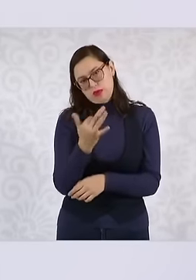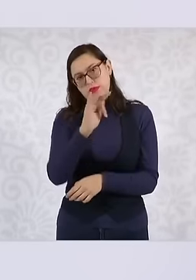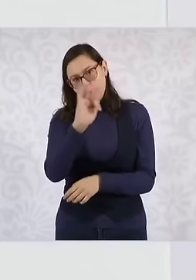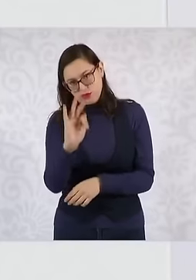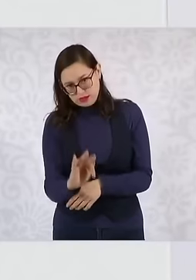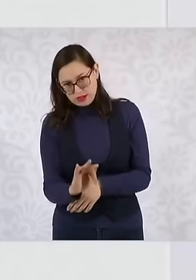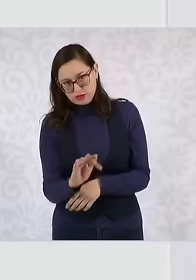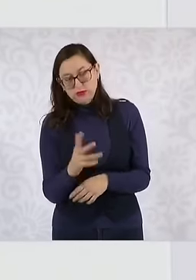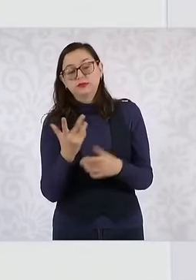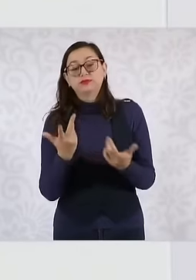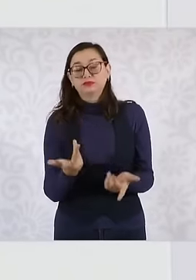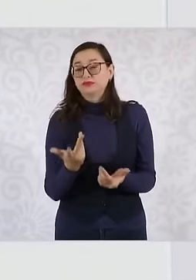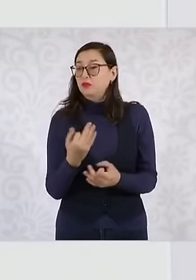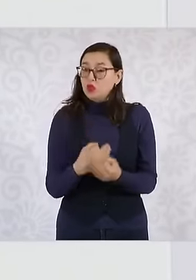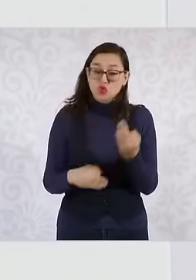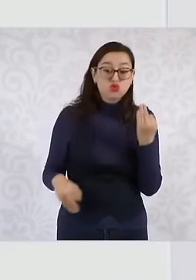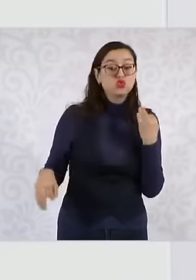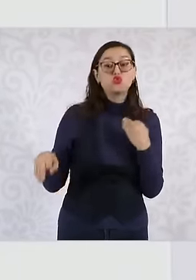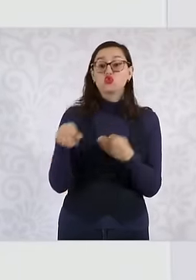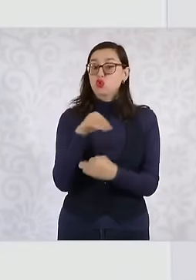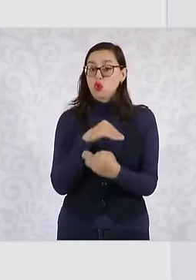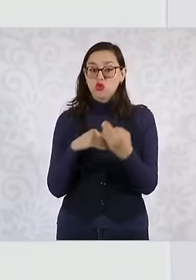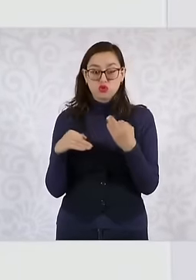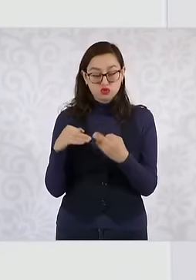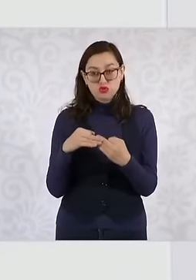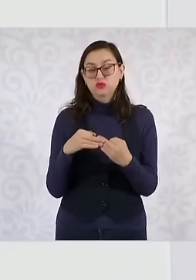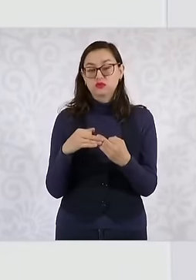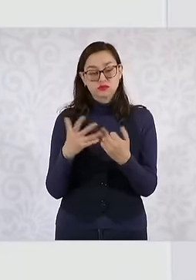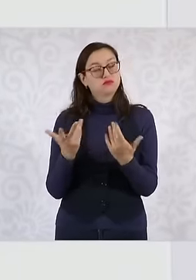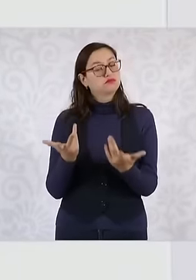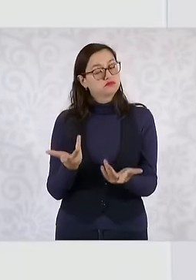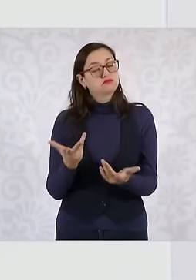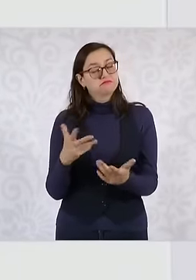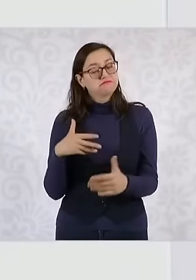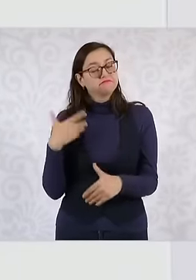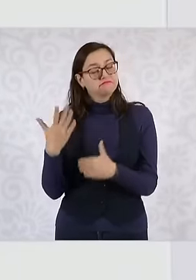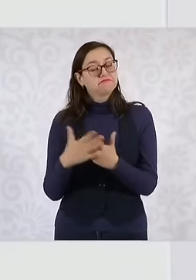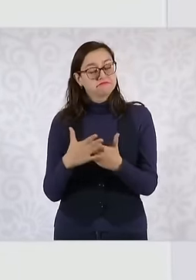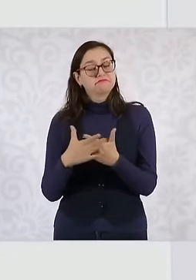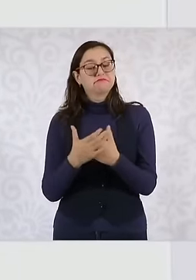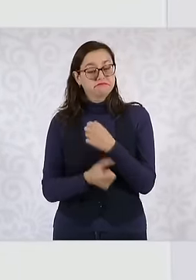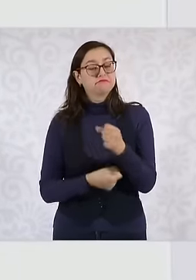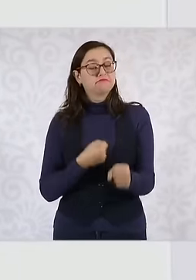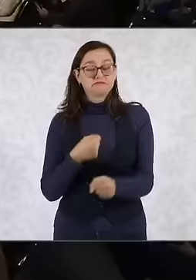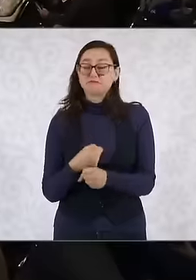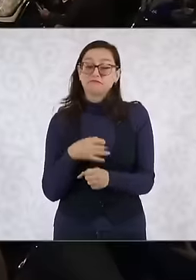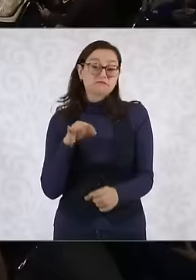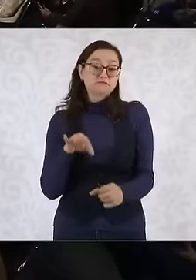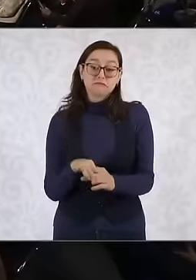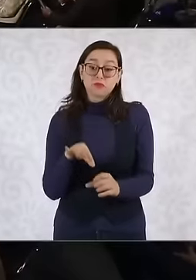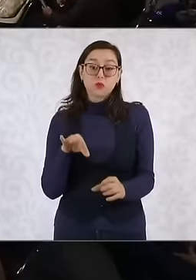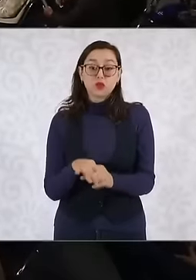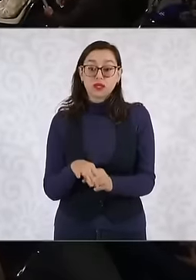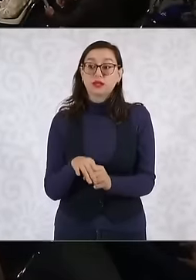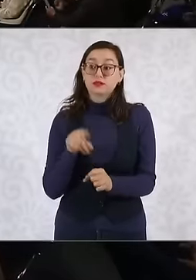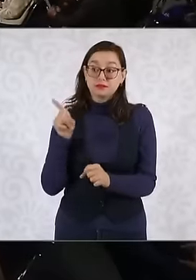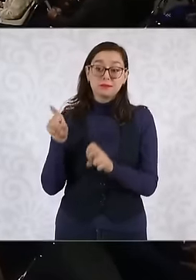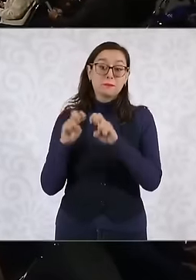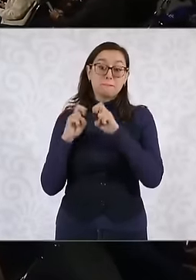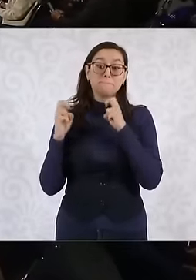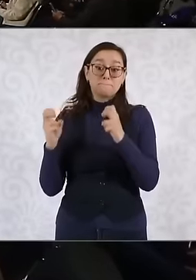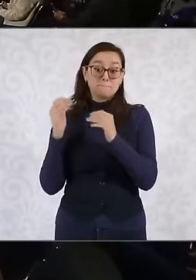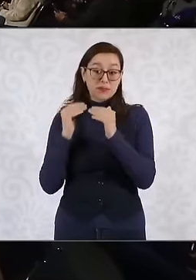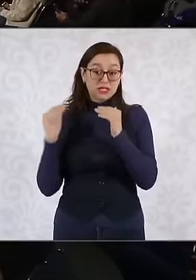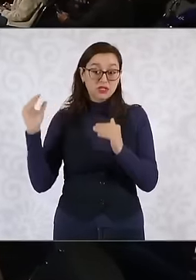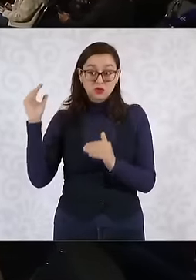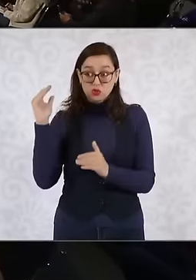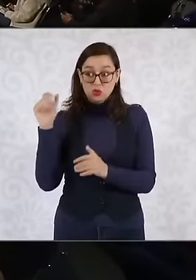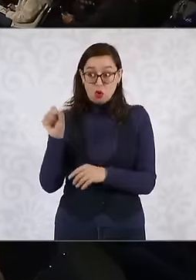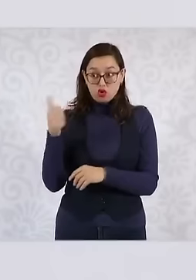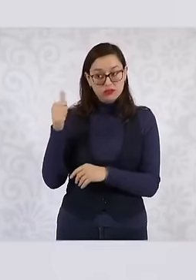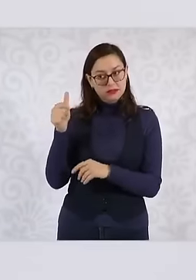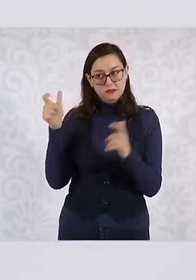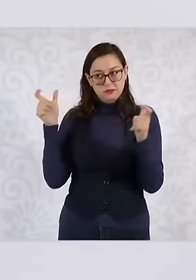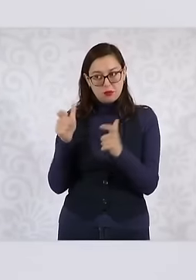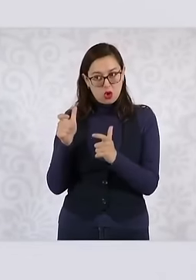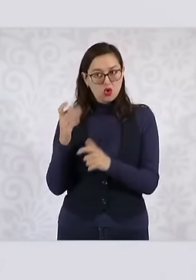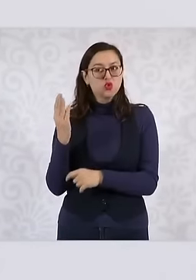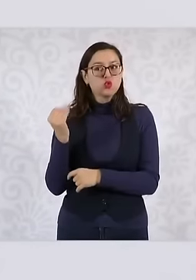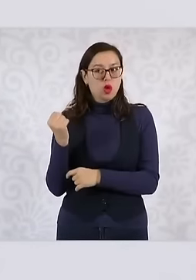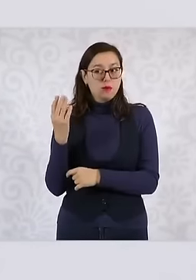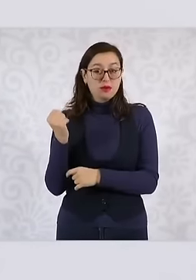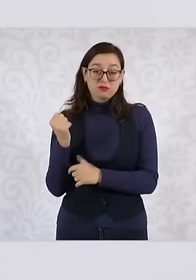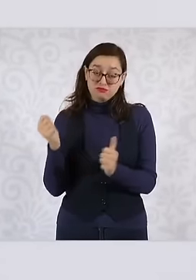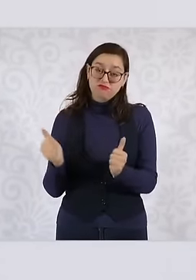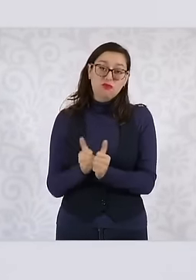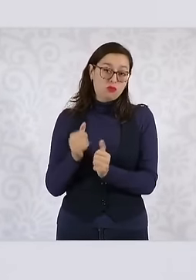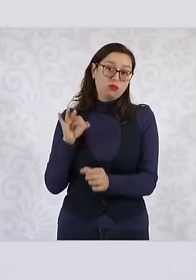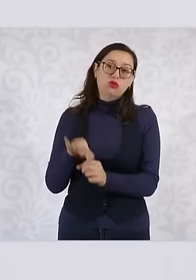election process in 2025 in an equal manner, nine out of 11 become nine and also the